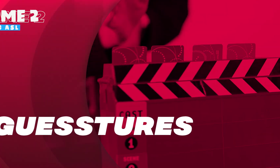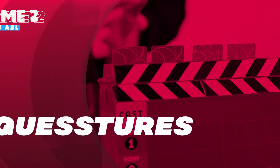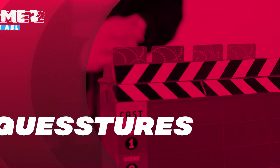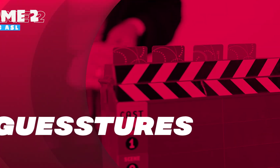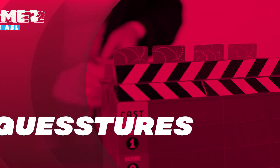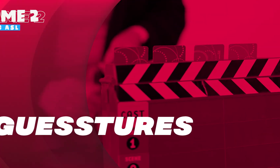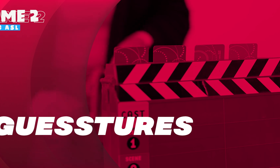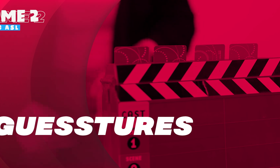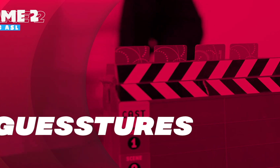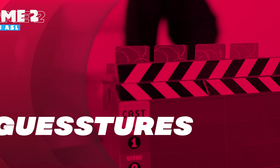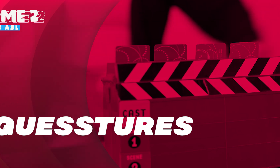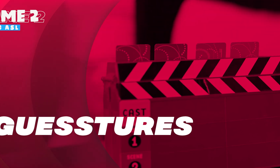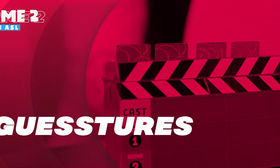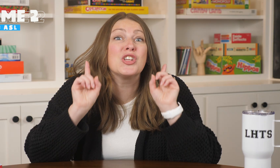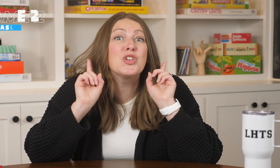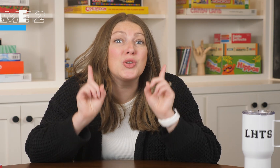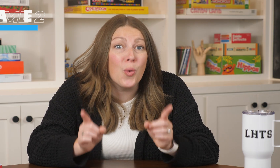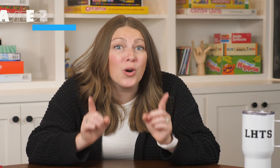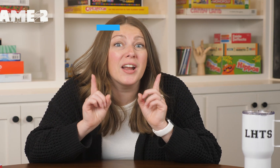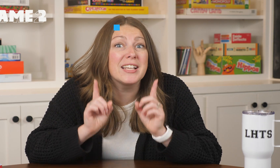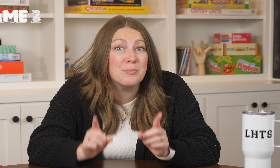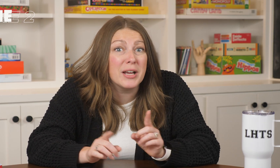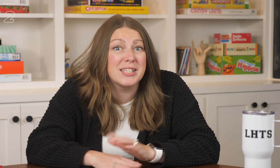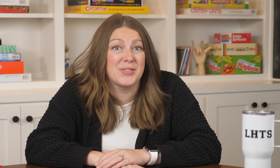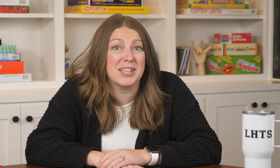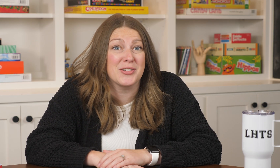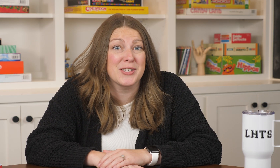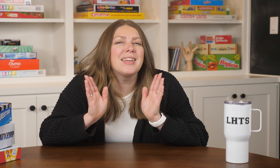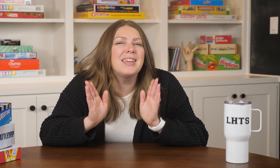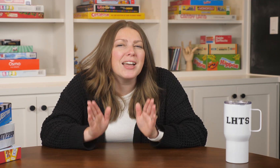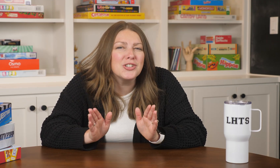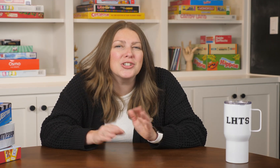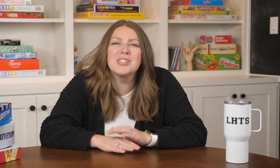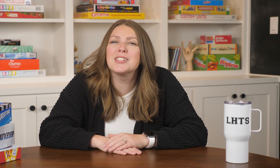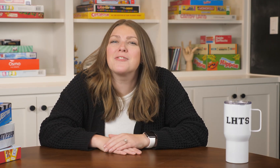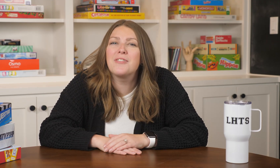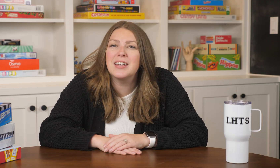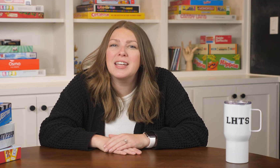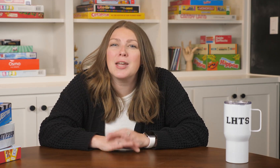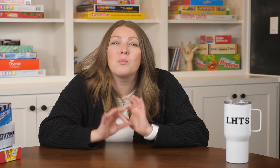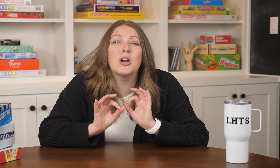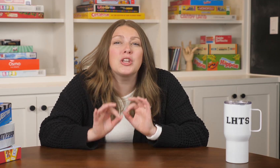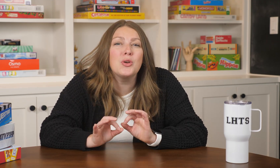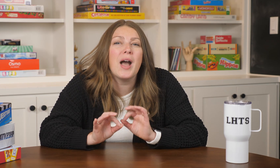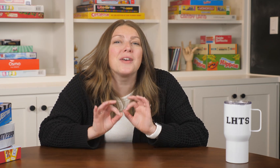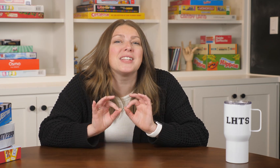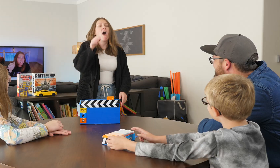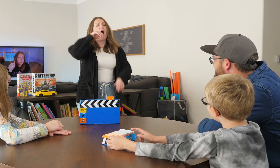playing this game is to practice your expressive skills. Guesstures is a fun game where you have to